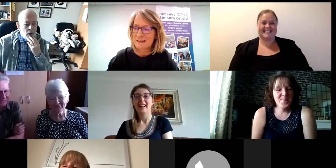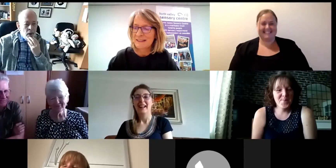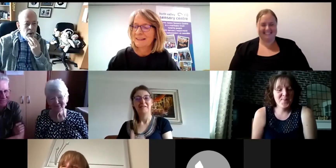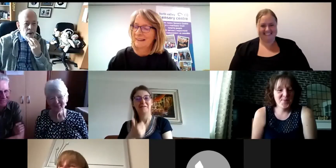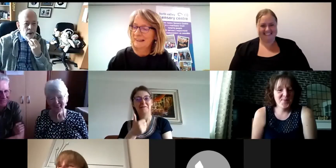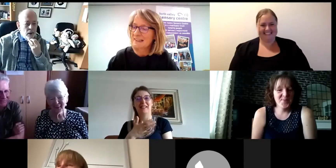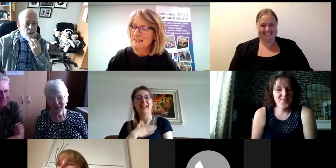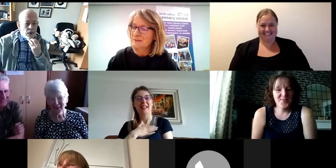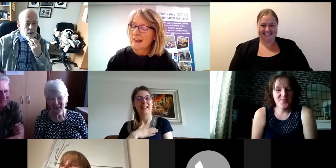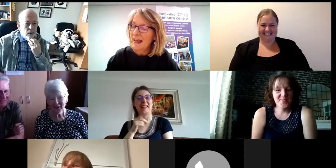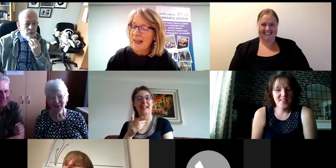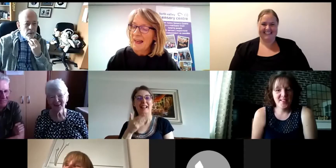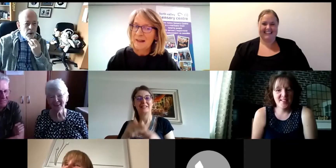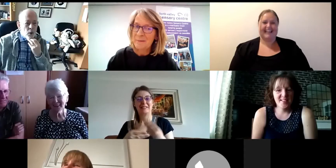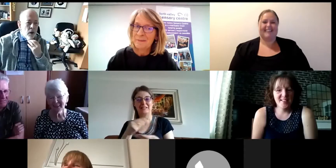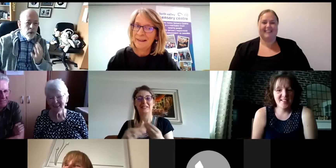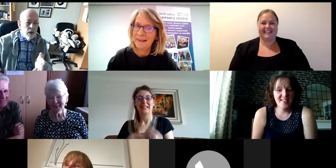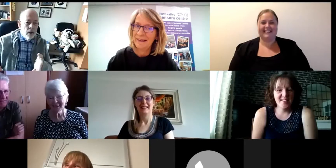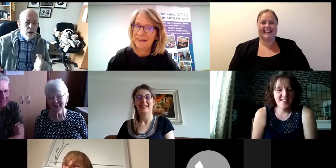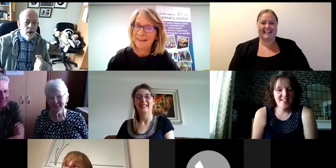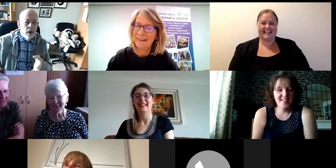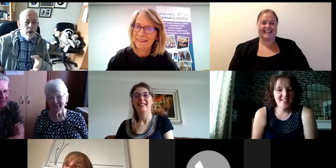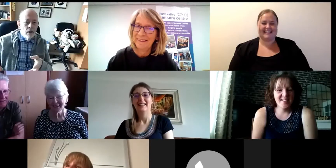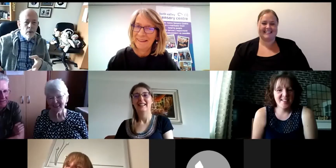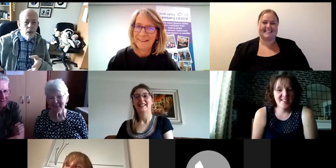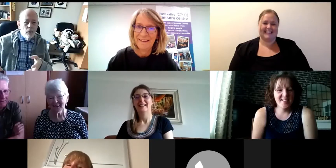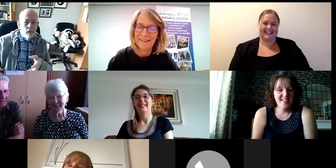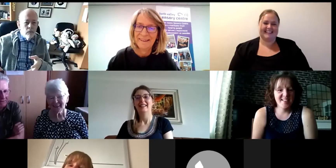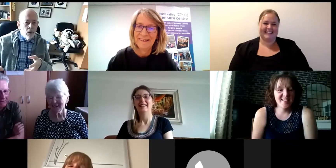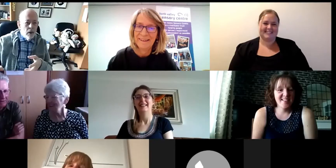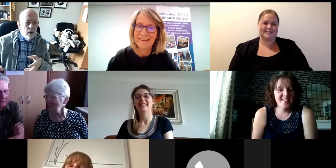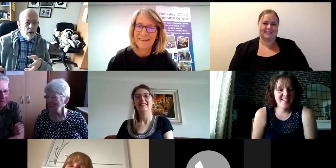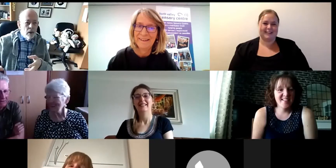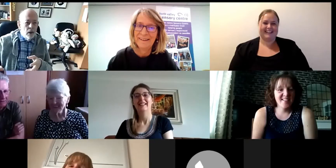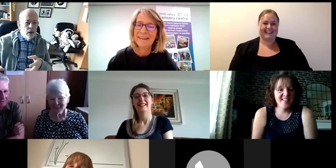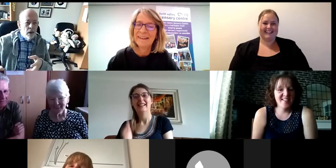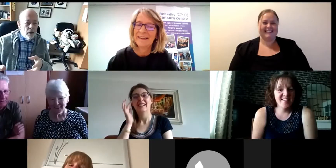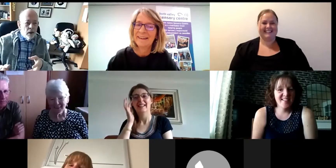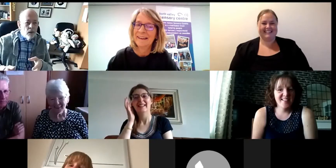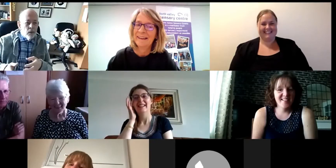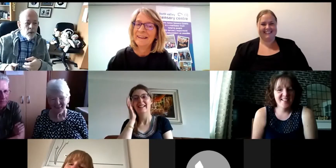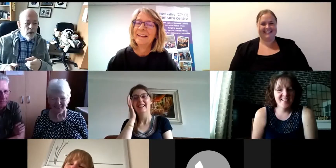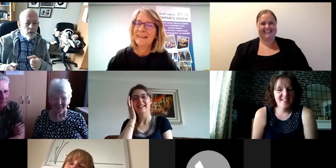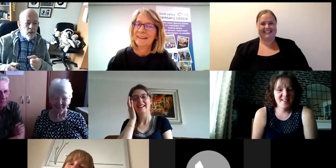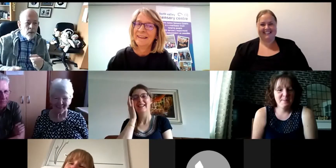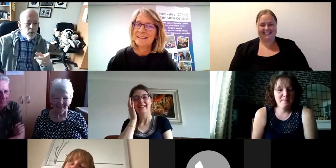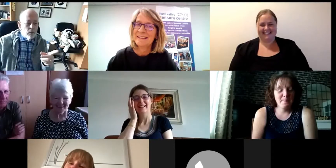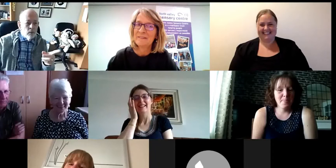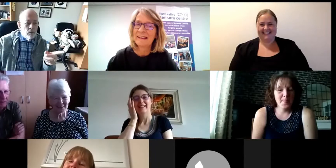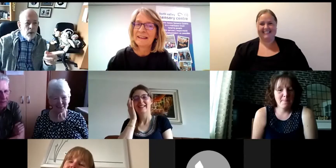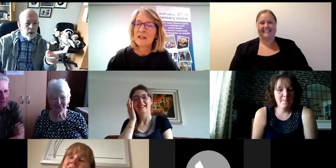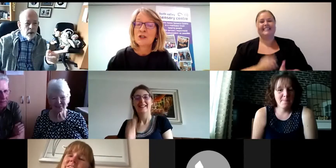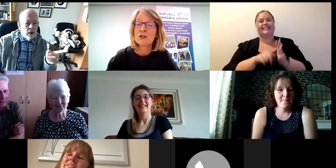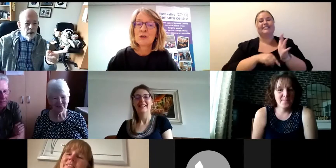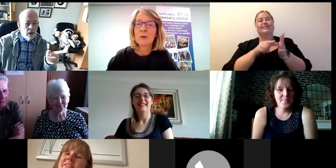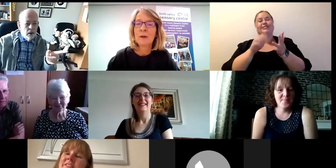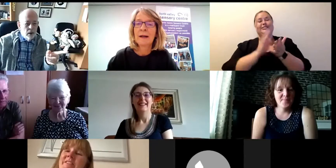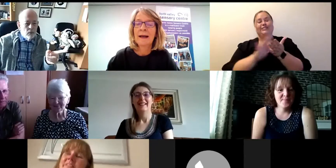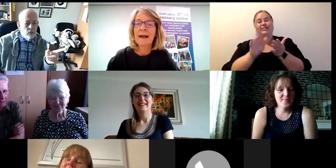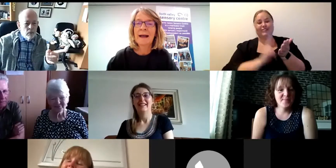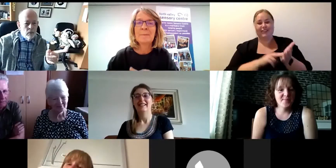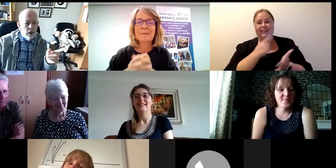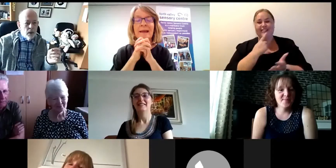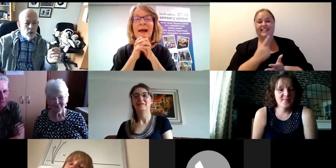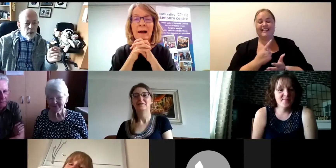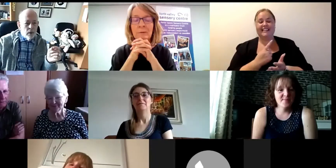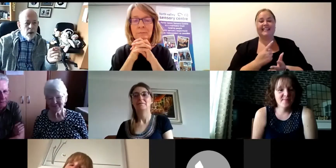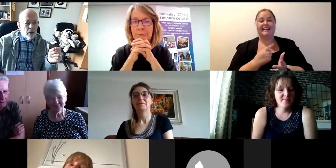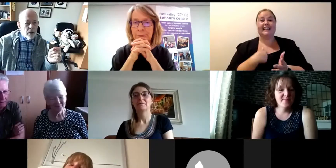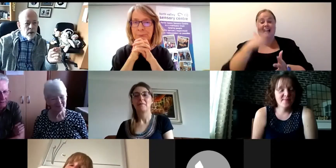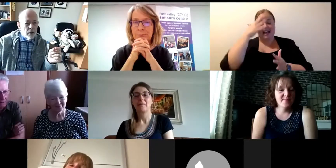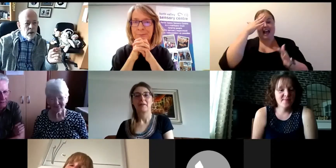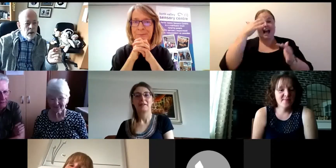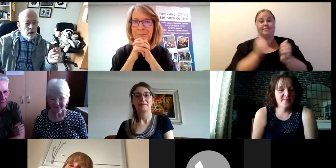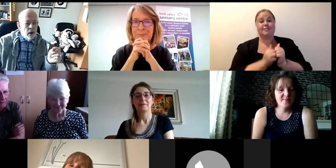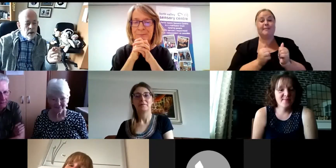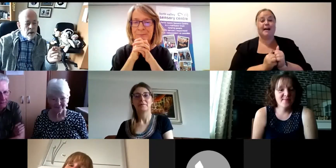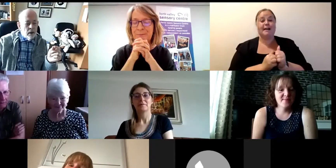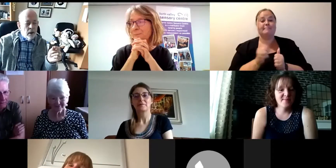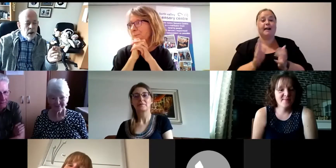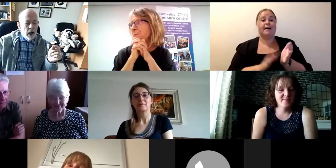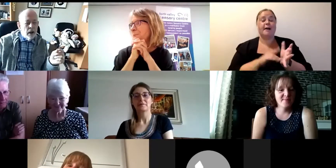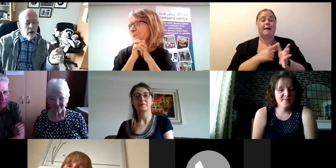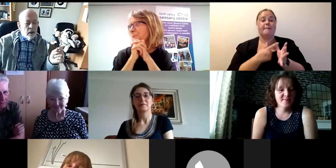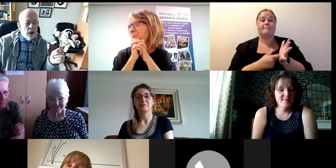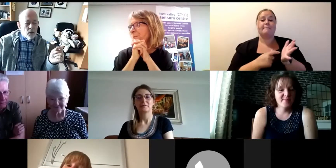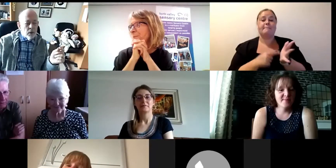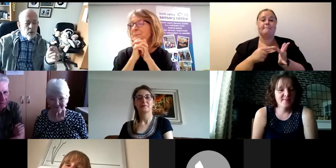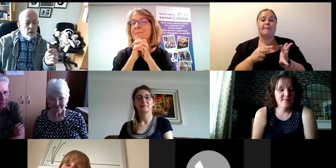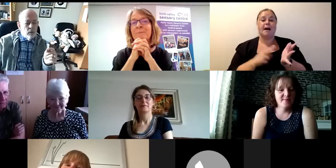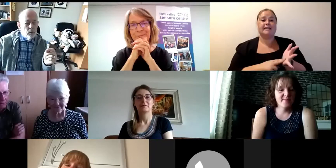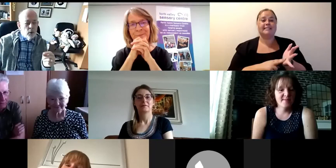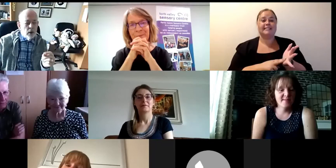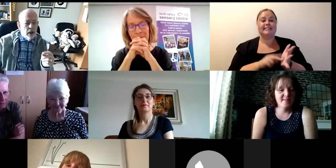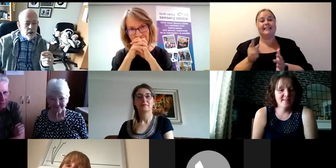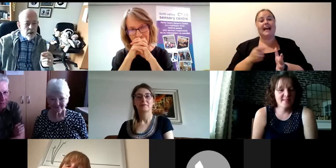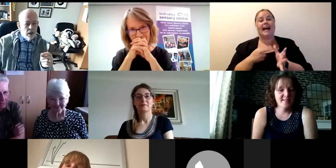I remember when Martin, Anne and I were down in Bo'ness. Anne, it was her first time and